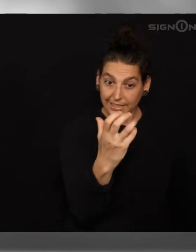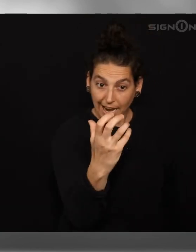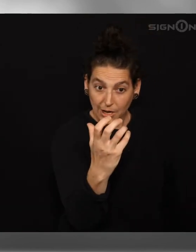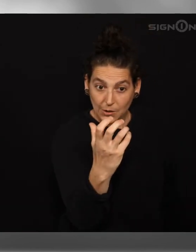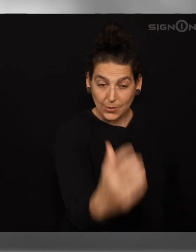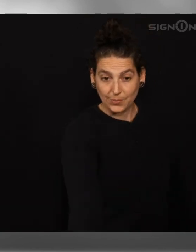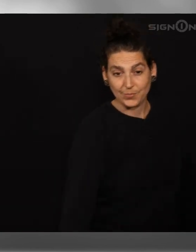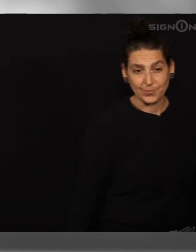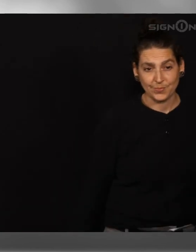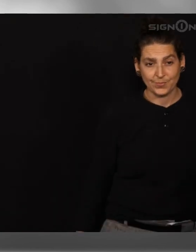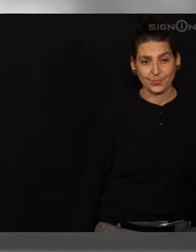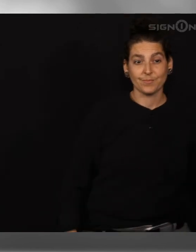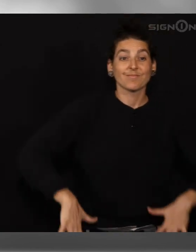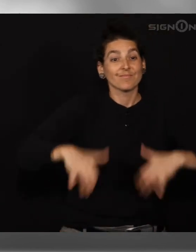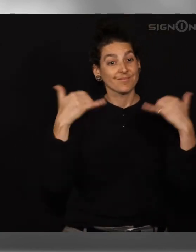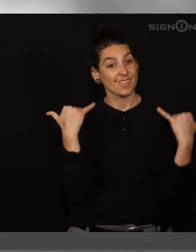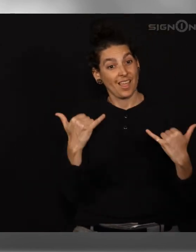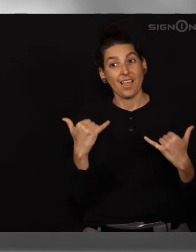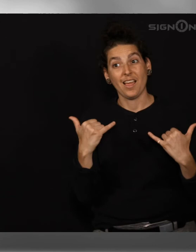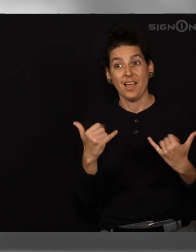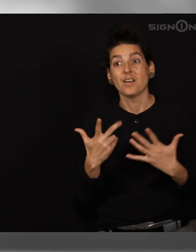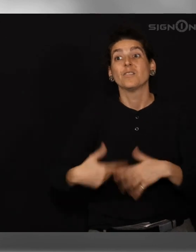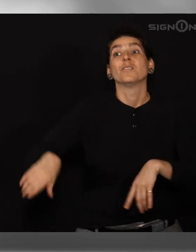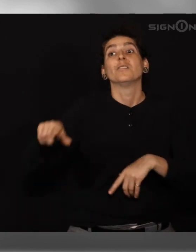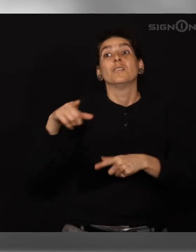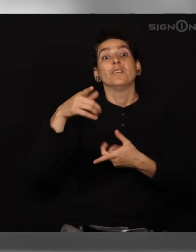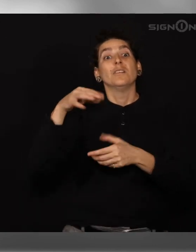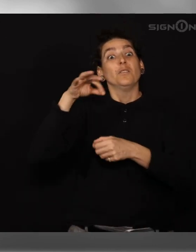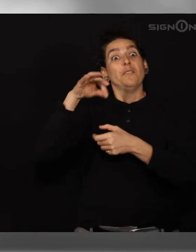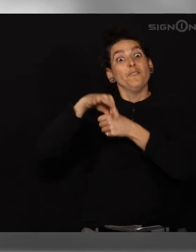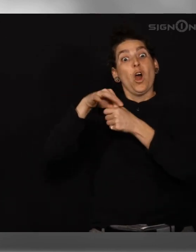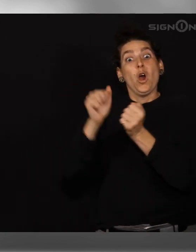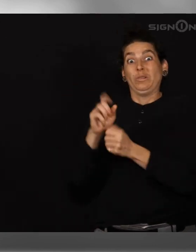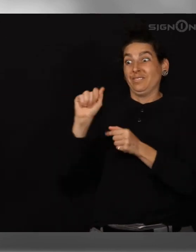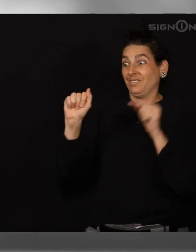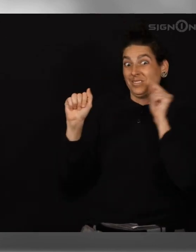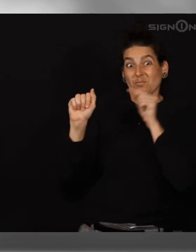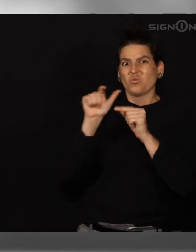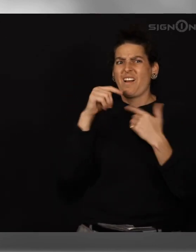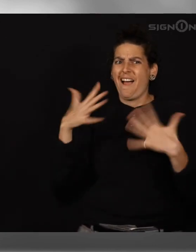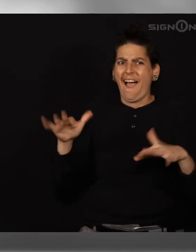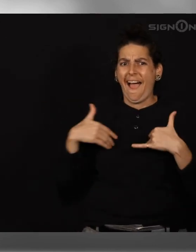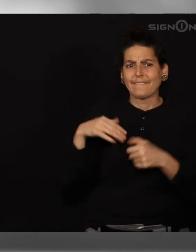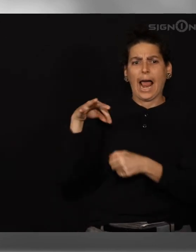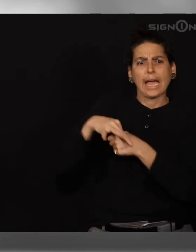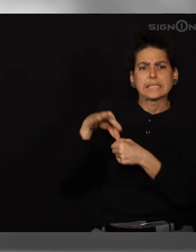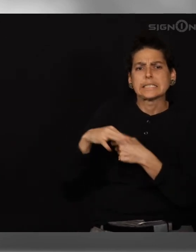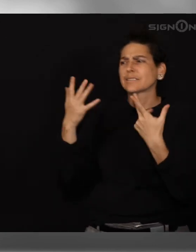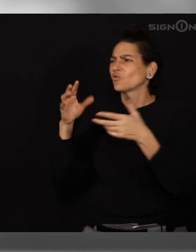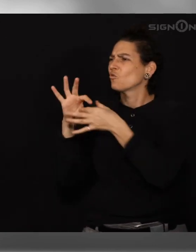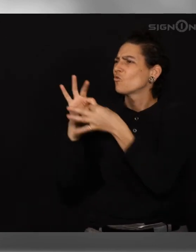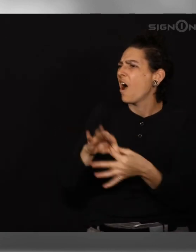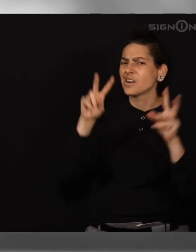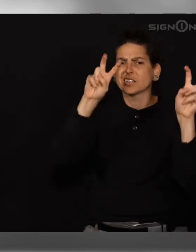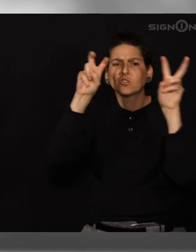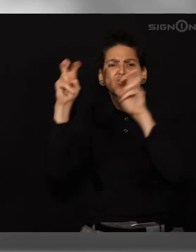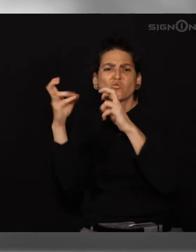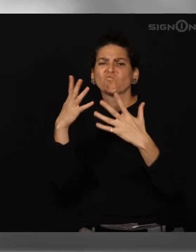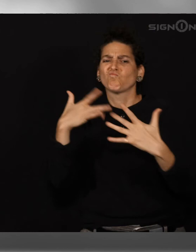From now through election day voters with disabilities who have election related issues can call the Georgia Advocacy Office for assistance.